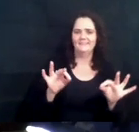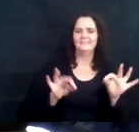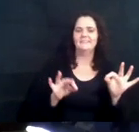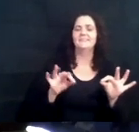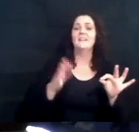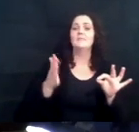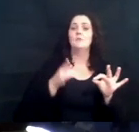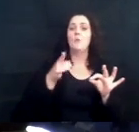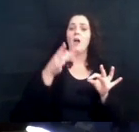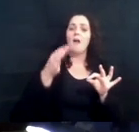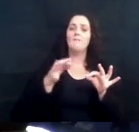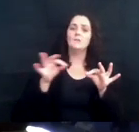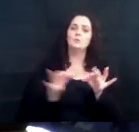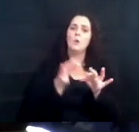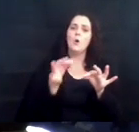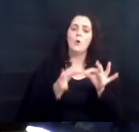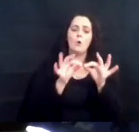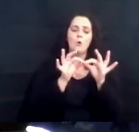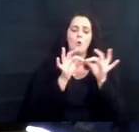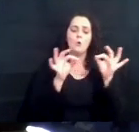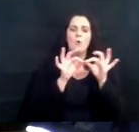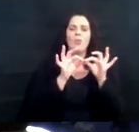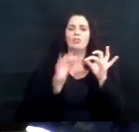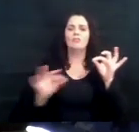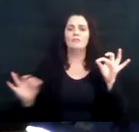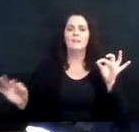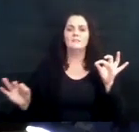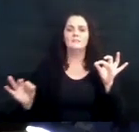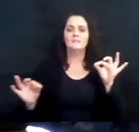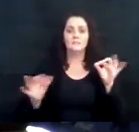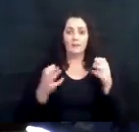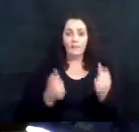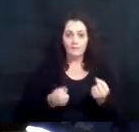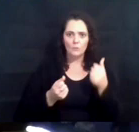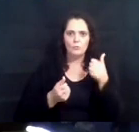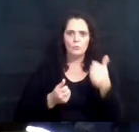If you have a needle and thread, that will work if you don't even a small piece of tape will work.